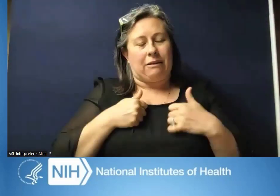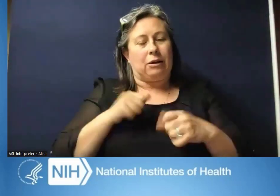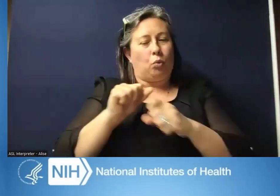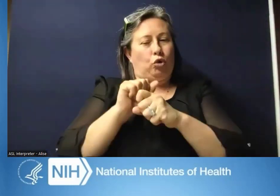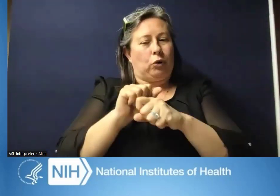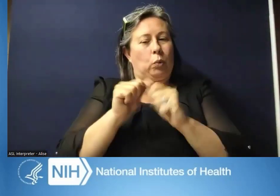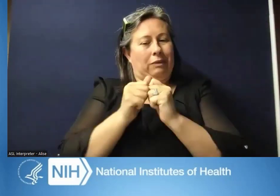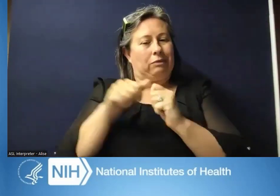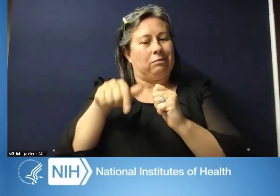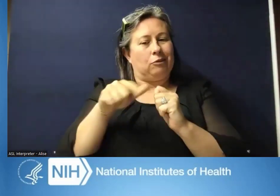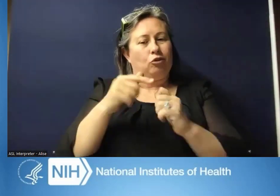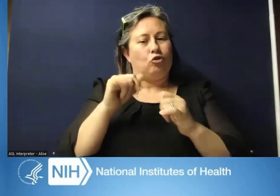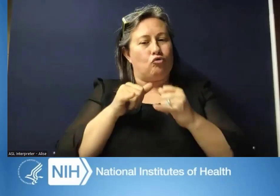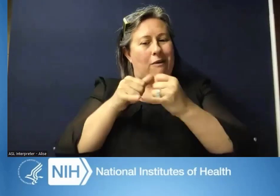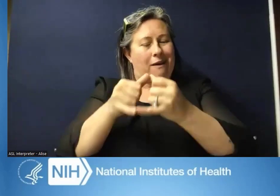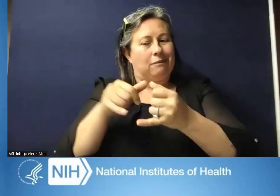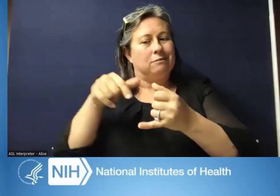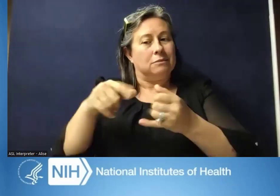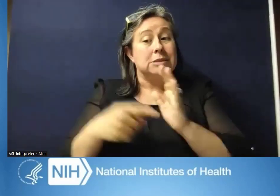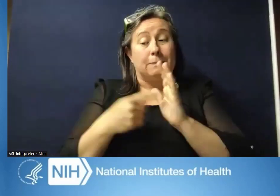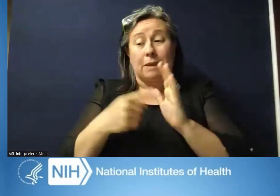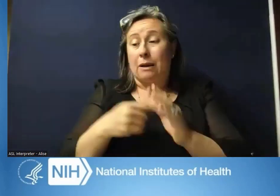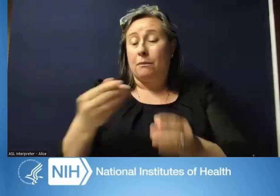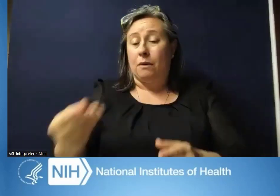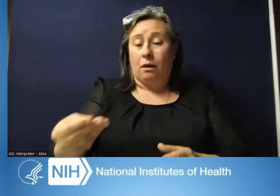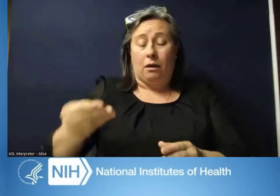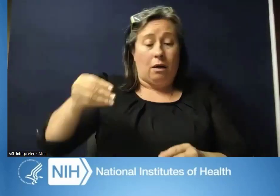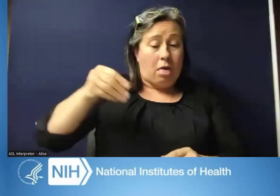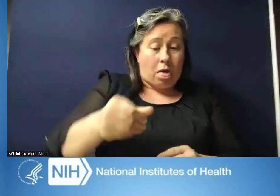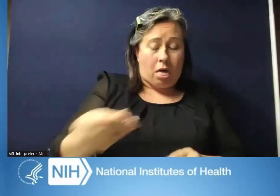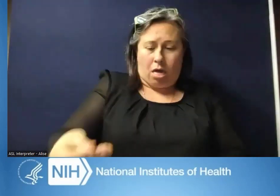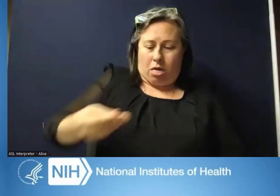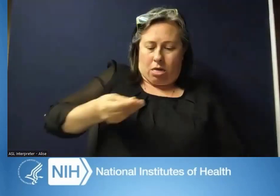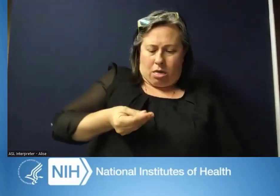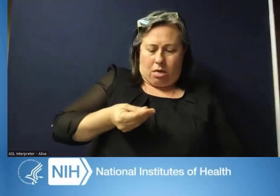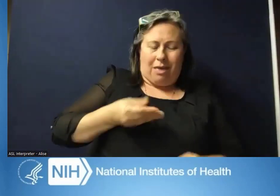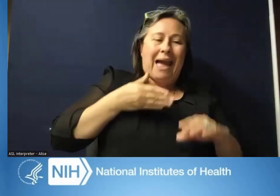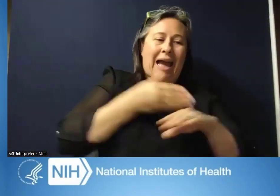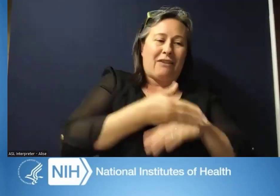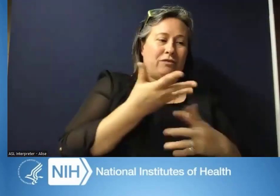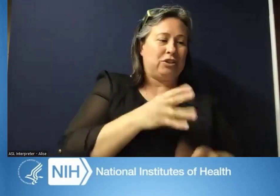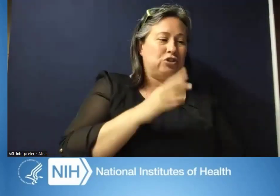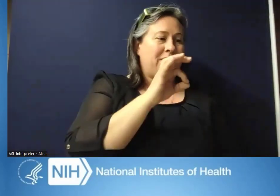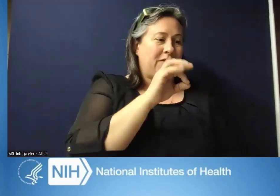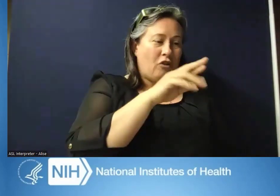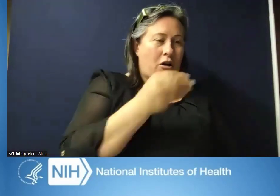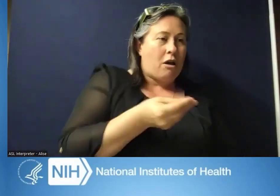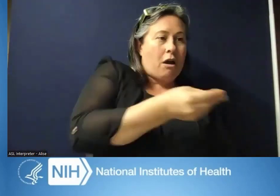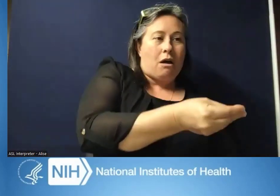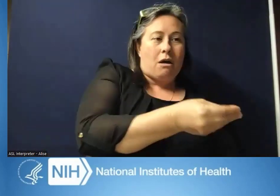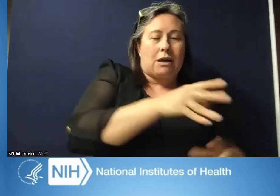and sometimes expenditures come in after the FFR has been accepted. Sometimes expenditures reduce.